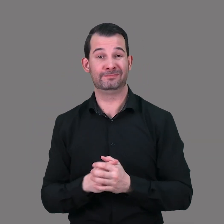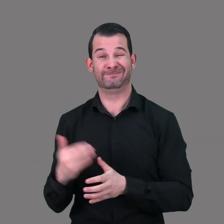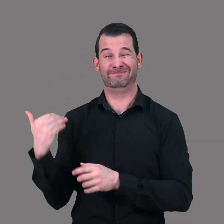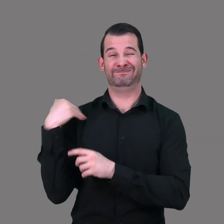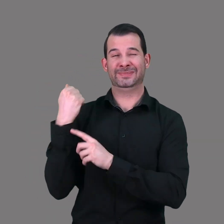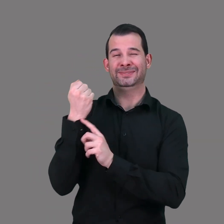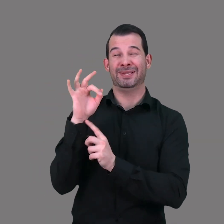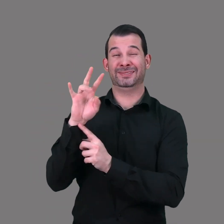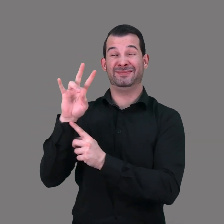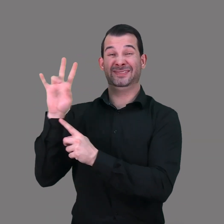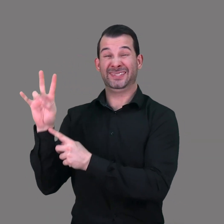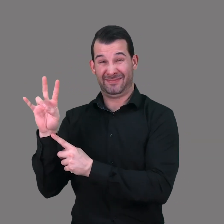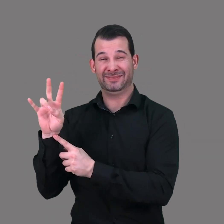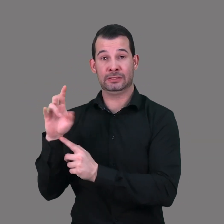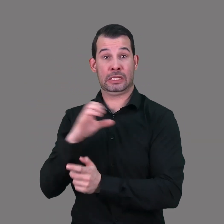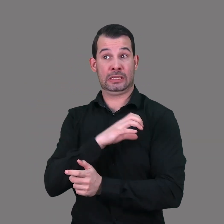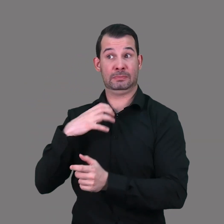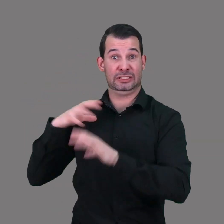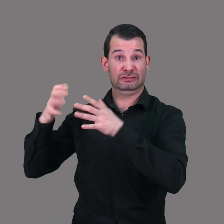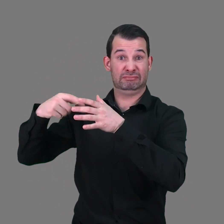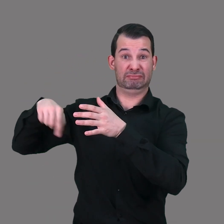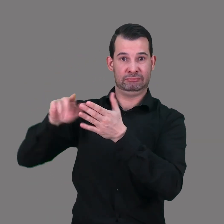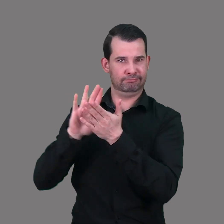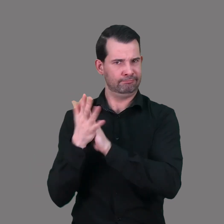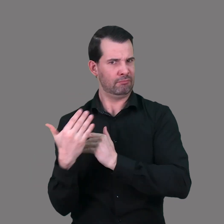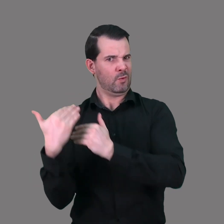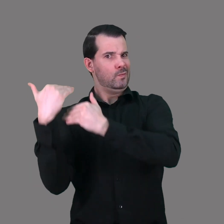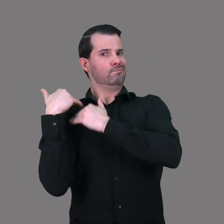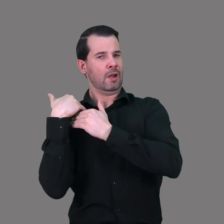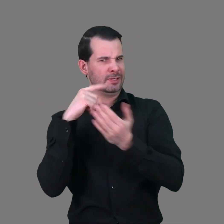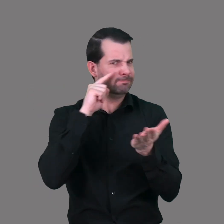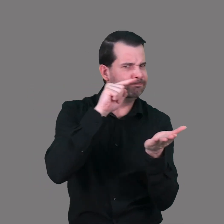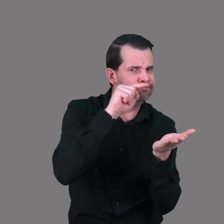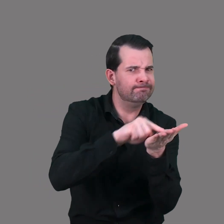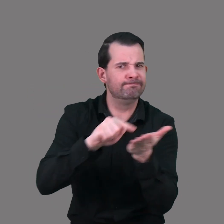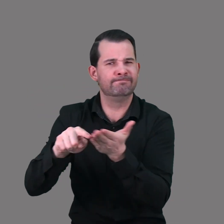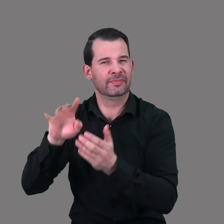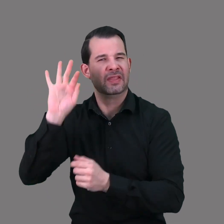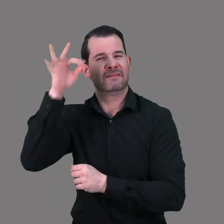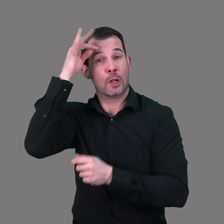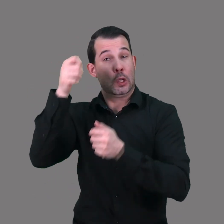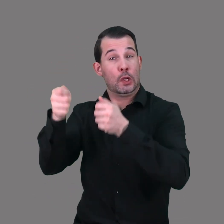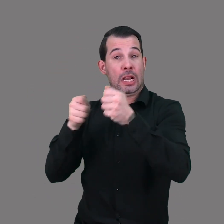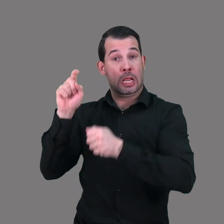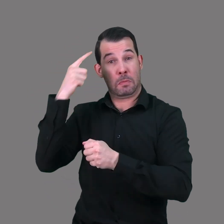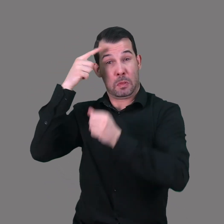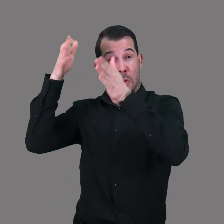In 1977, the Commission became responsible for auditing federally regulated employers